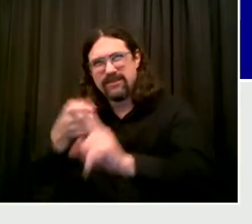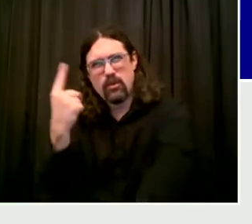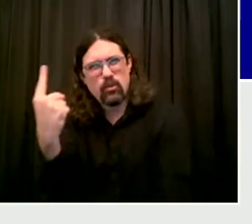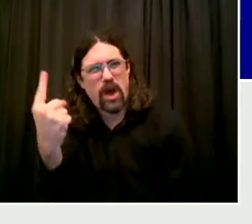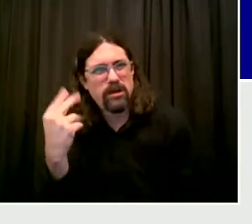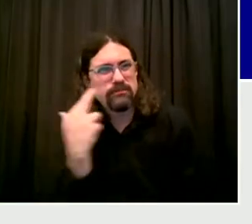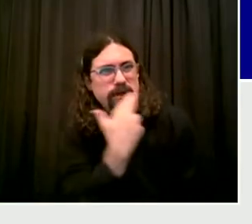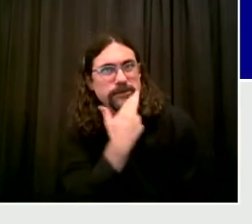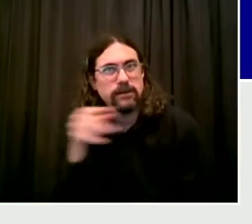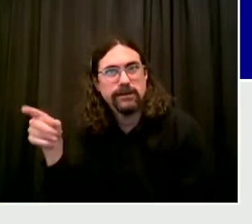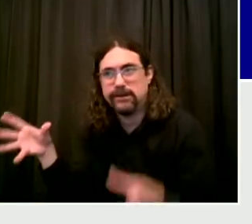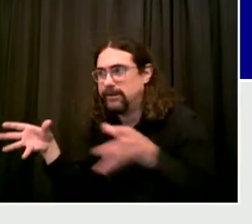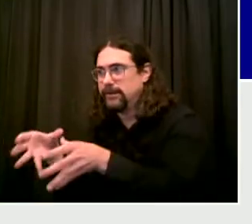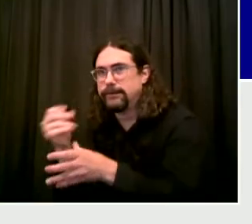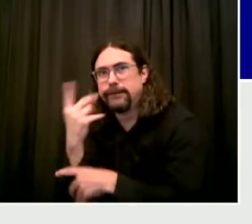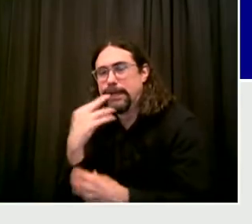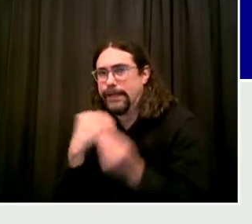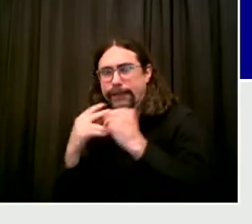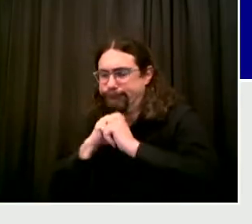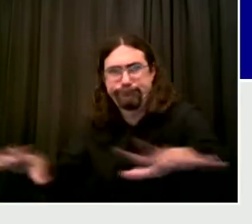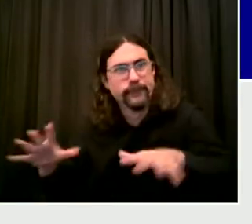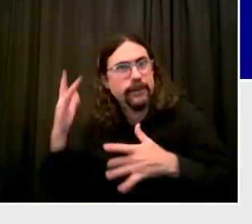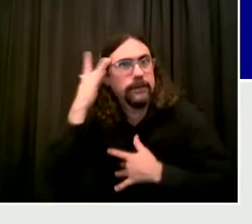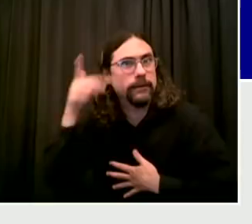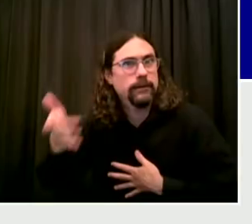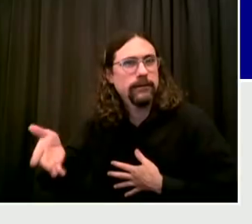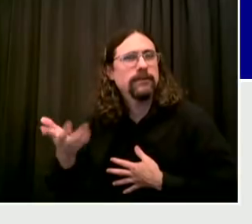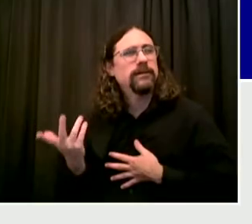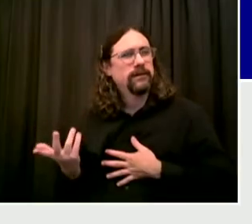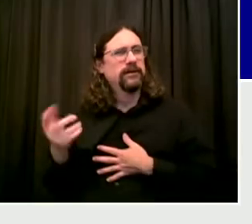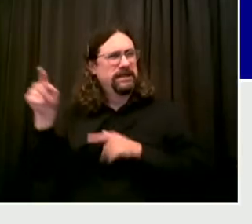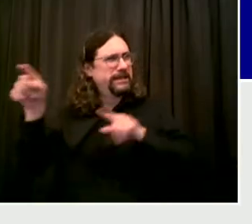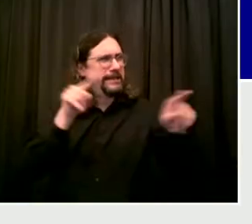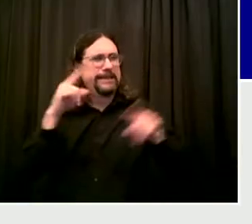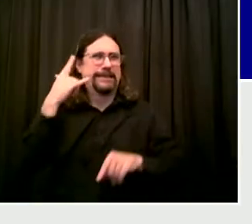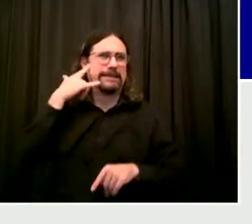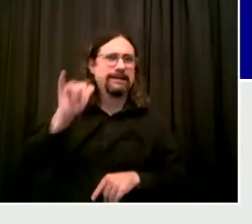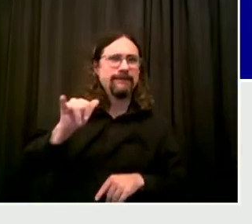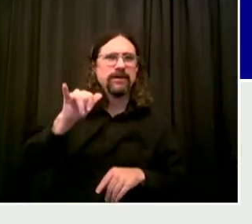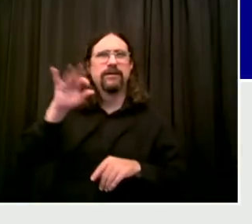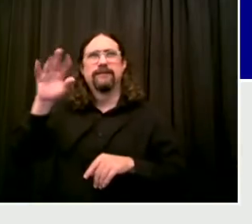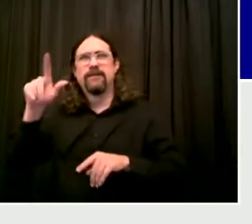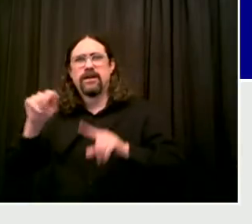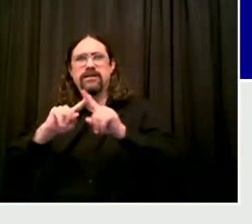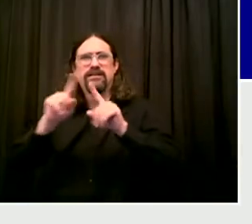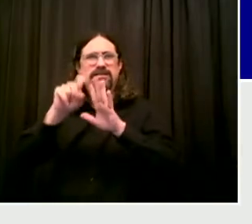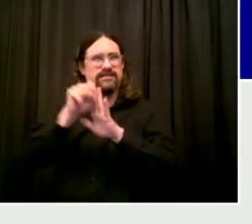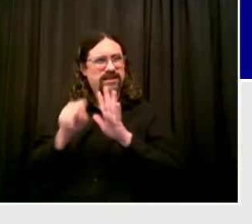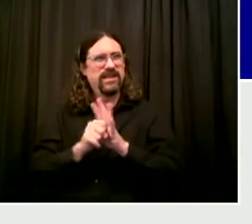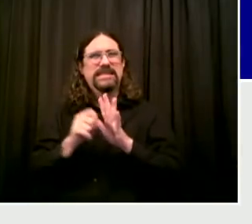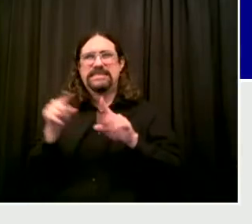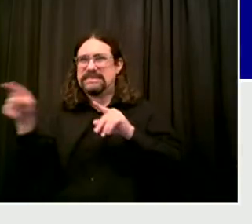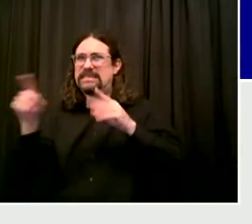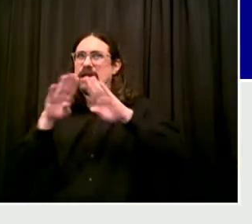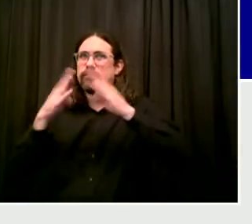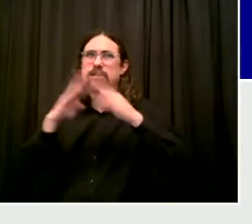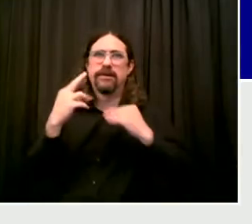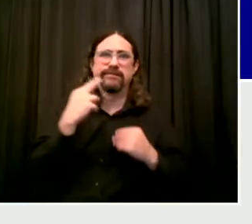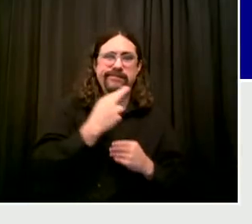THEY ARE CHANGING THE RULES REGARDING UQ;oñBARS AND RESTAUR SO WE ARE PAYING ATTENTION TO